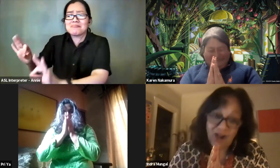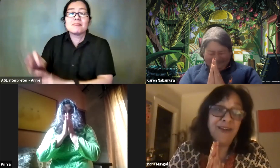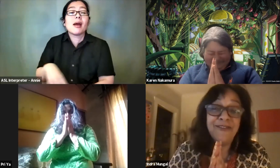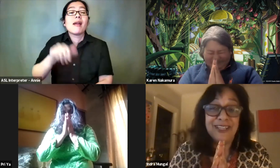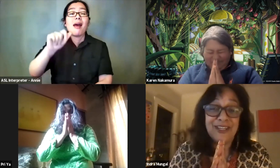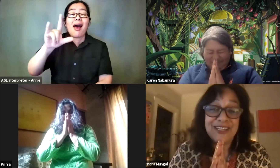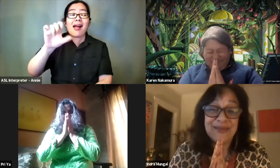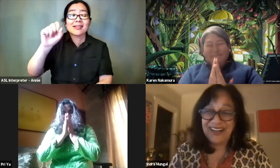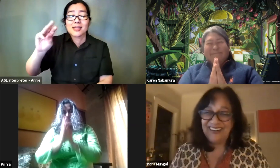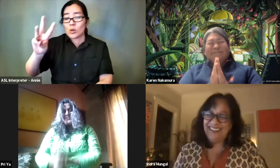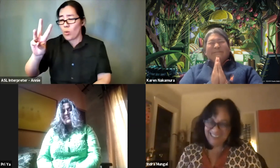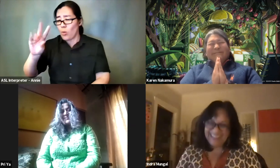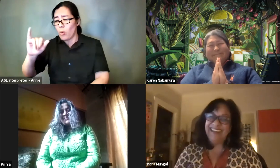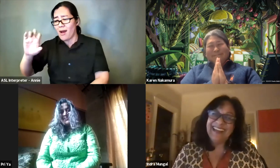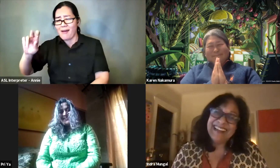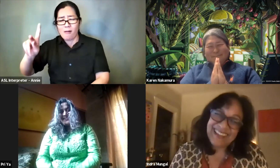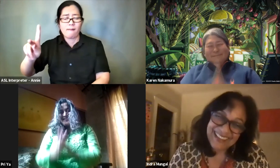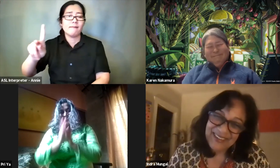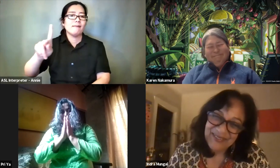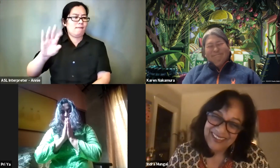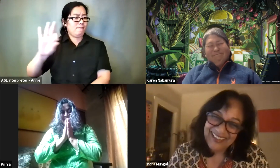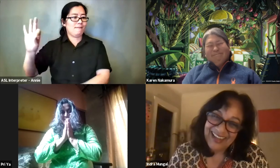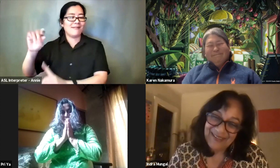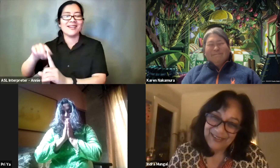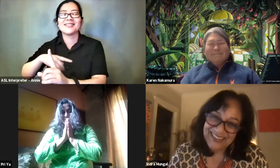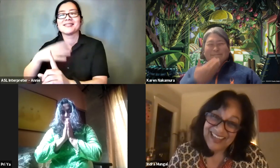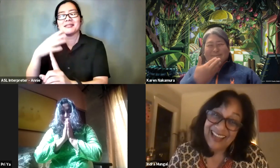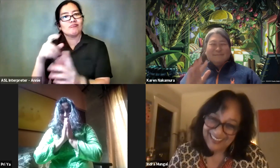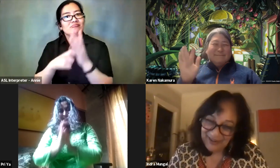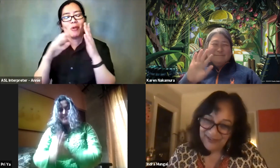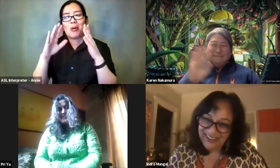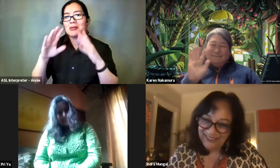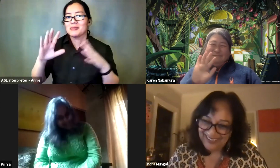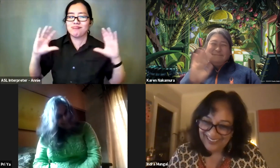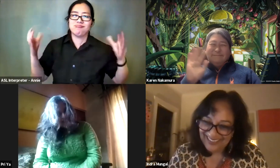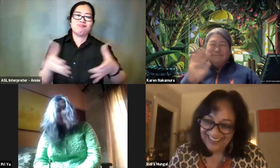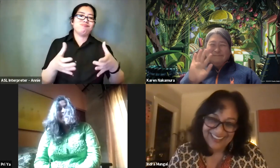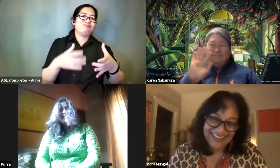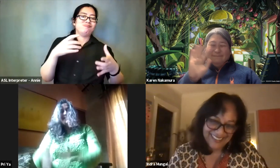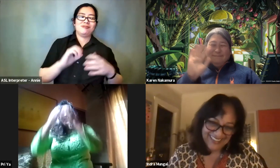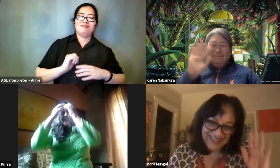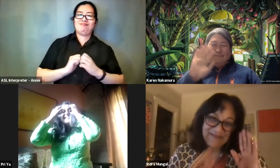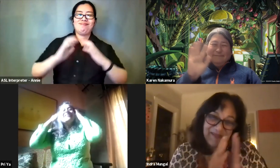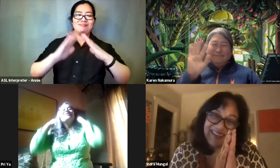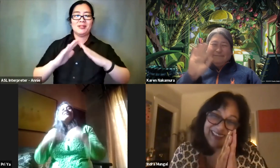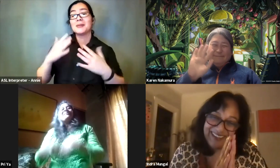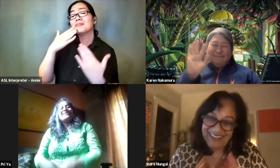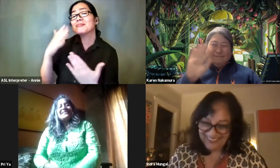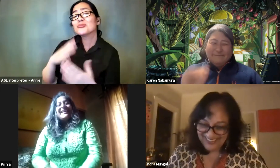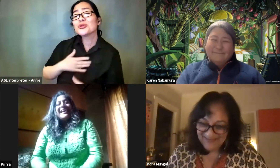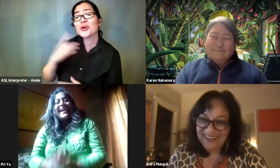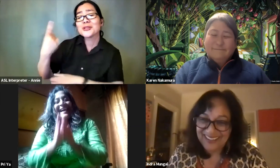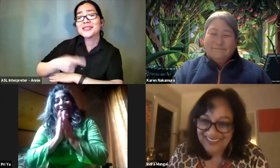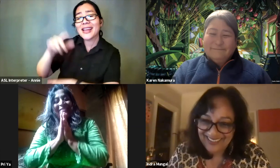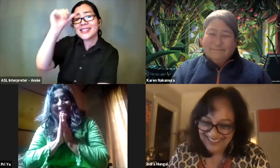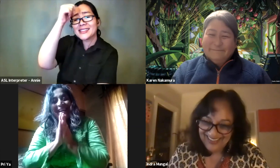our village as well, thank you, Priya have a good day over there in India.